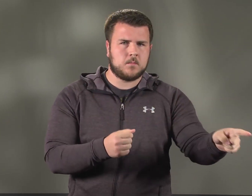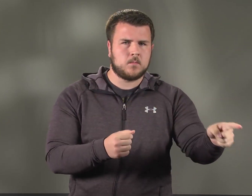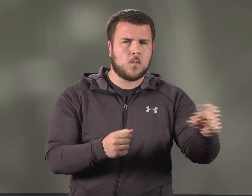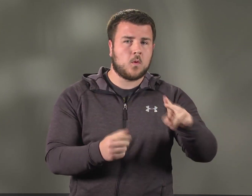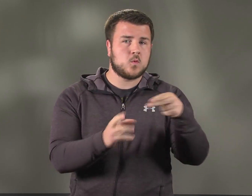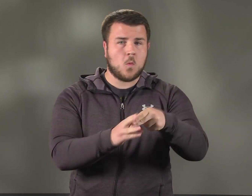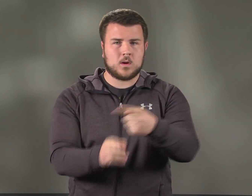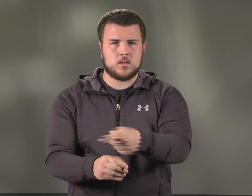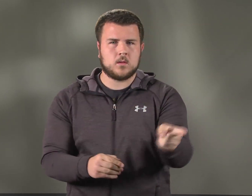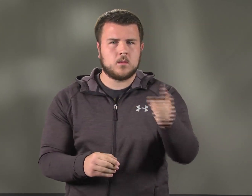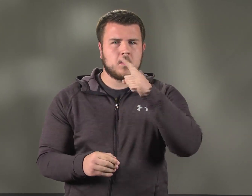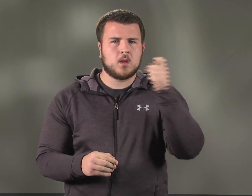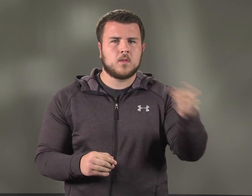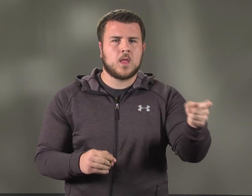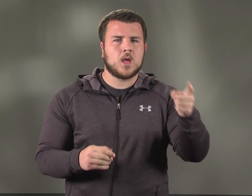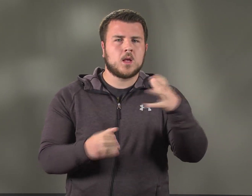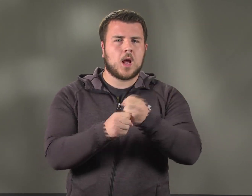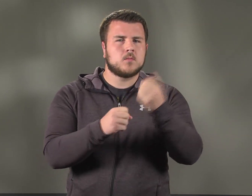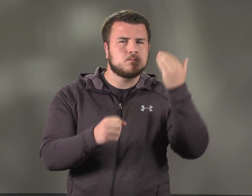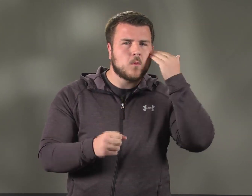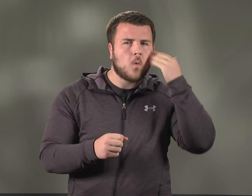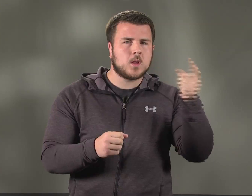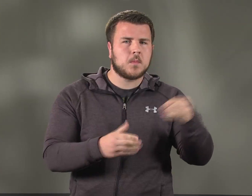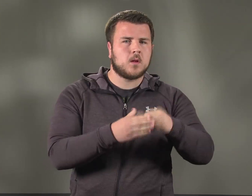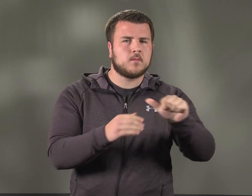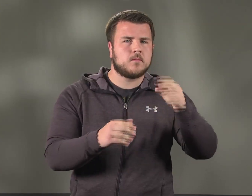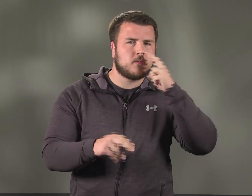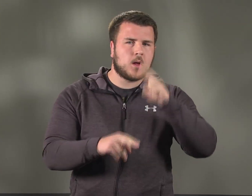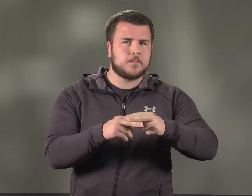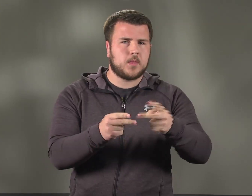or joining them because they got to know him in a fun place.